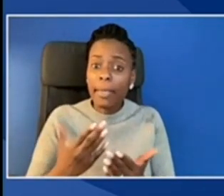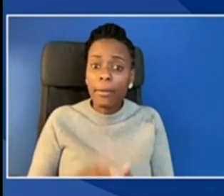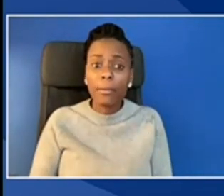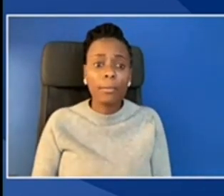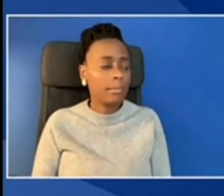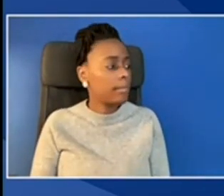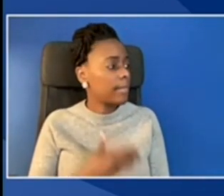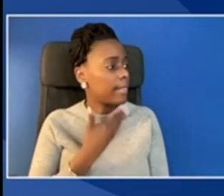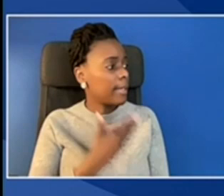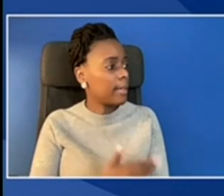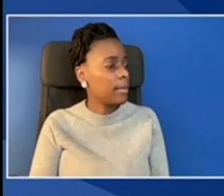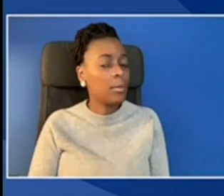Jessica, go ahead.